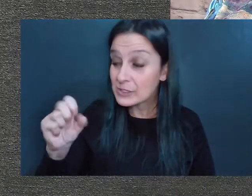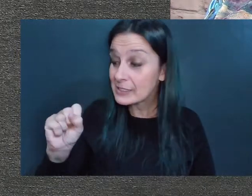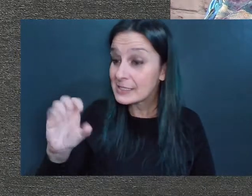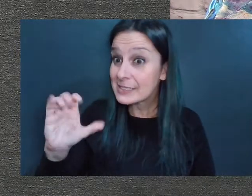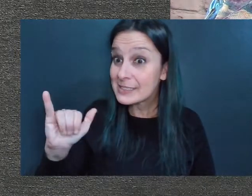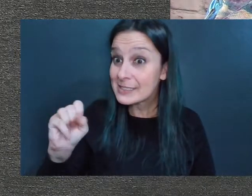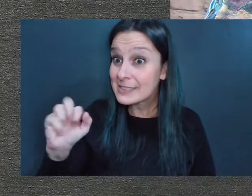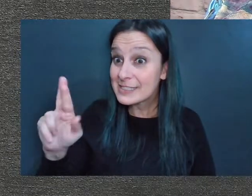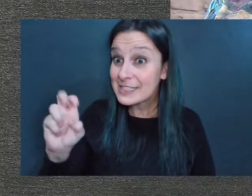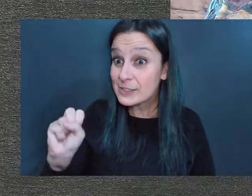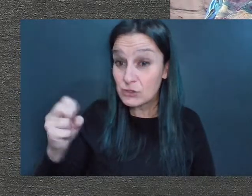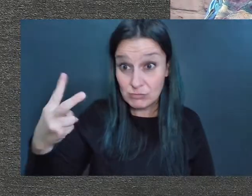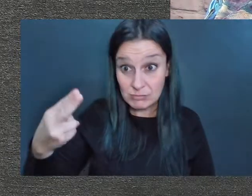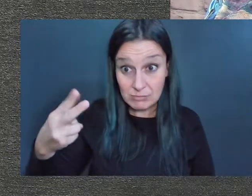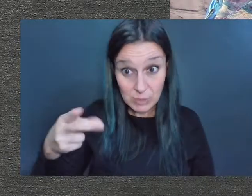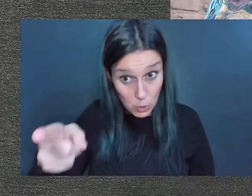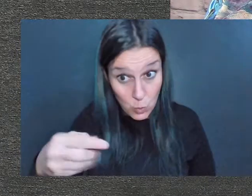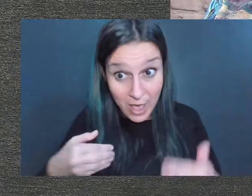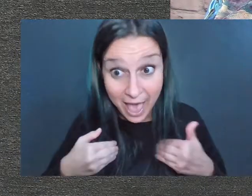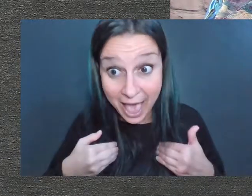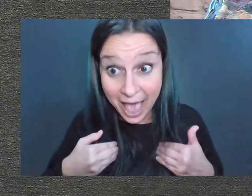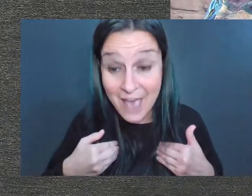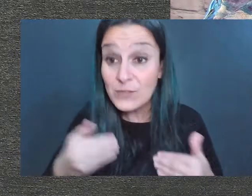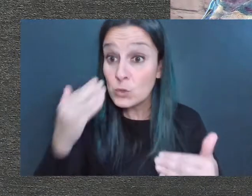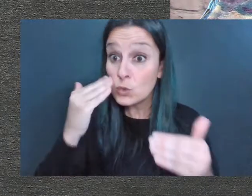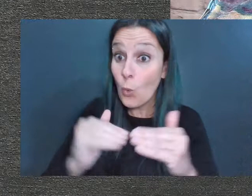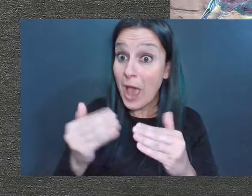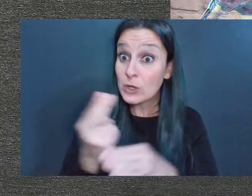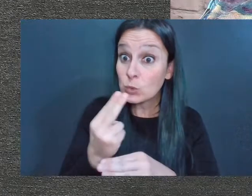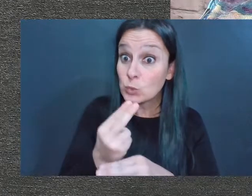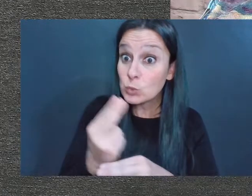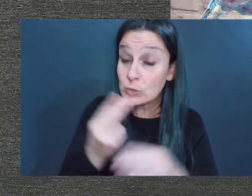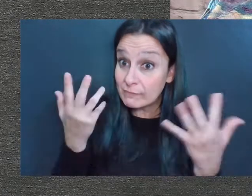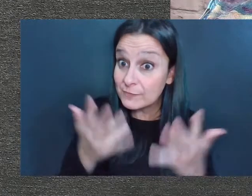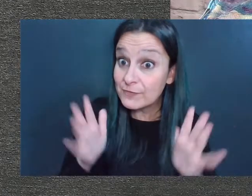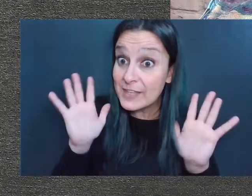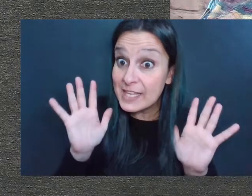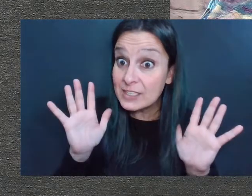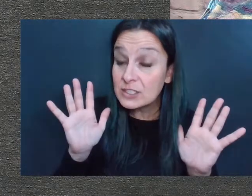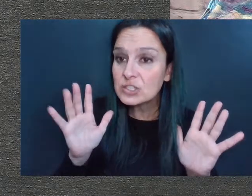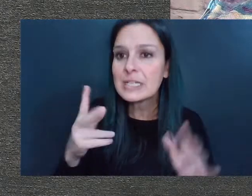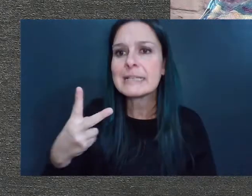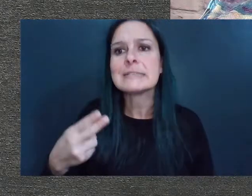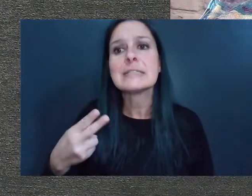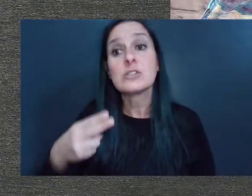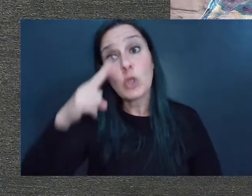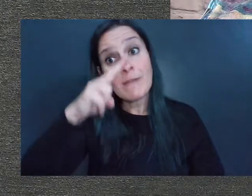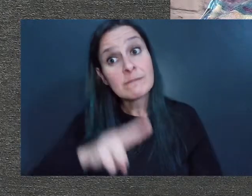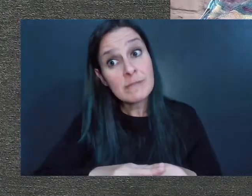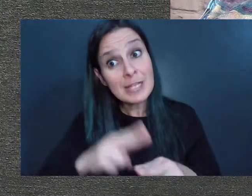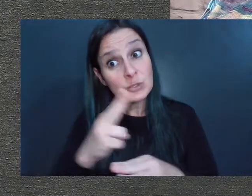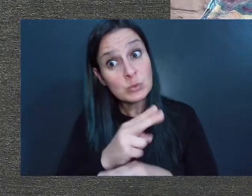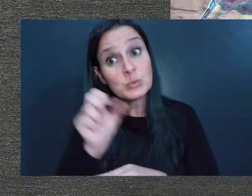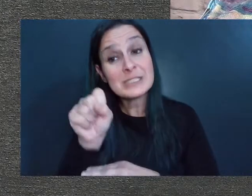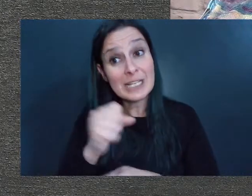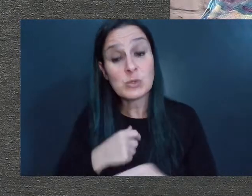Do you have scissors? Have you learned how to use scissors yet? Scissors are fun to use. You get to cut things apart.